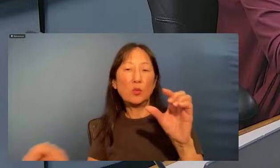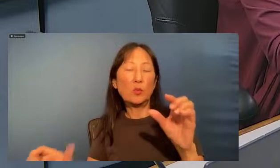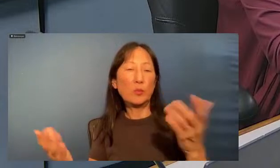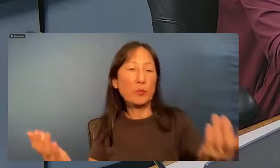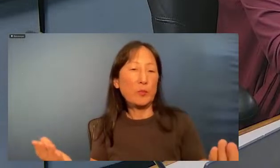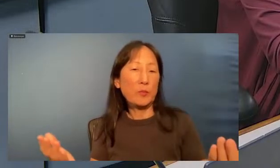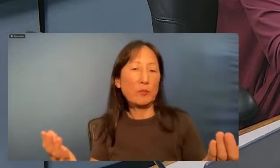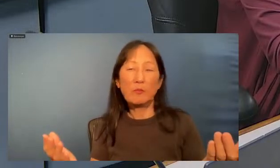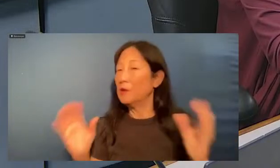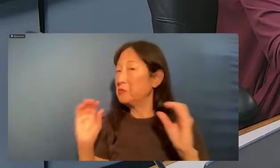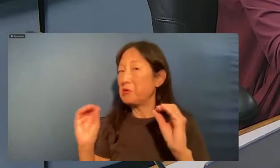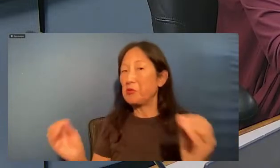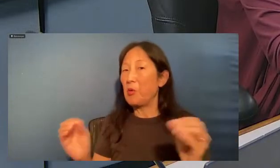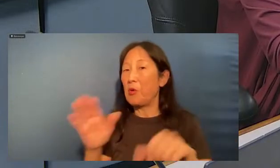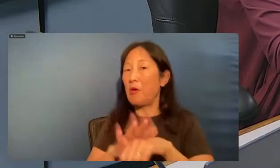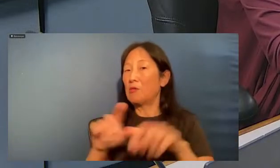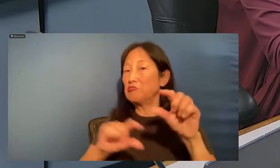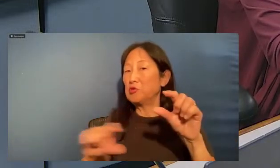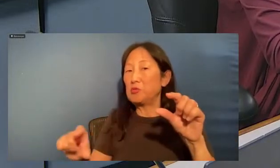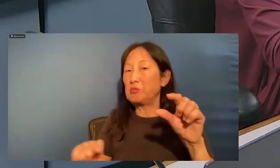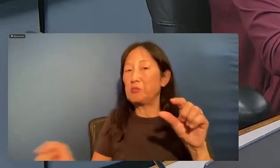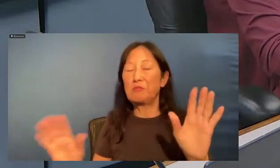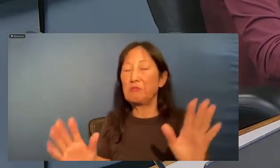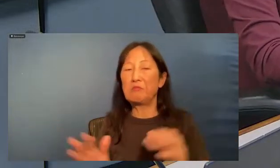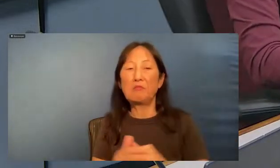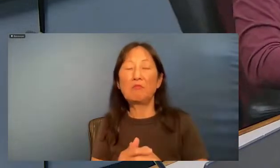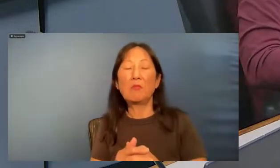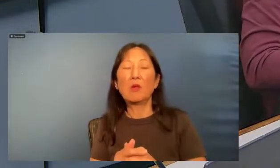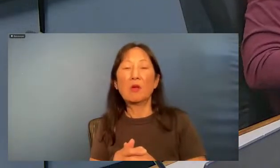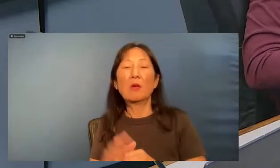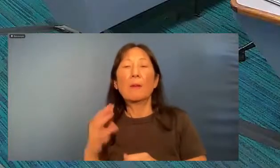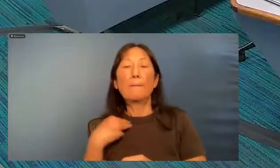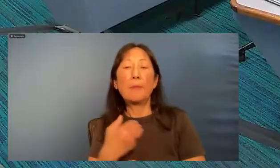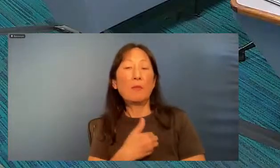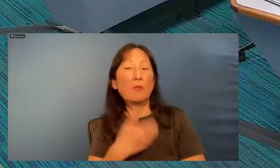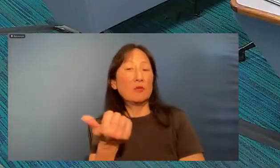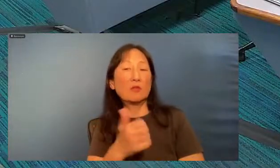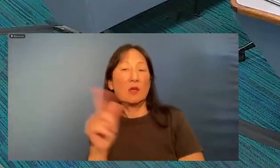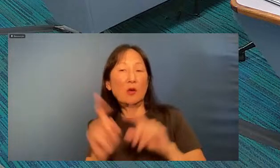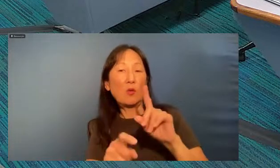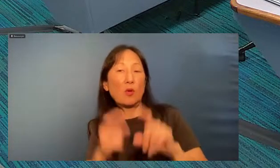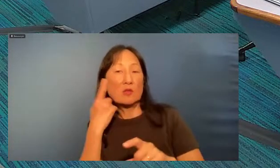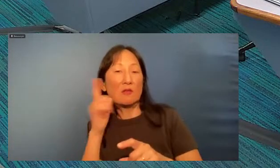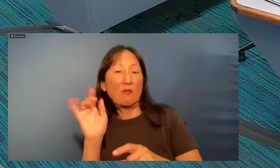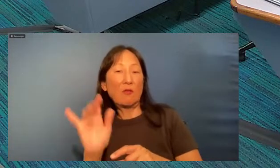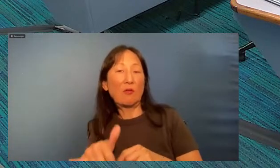No one on Zoom chair. Okay. Members, any questions for SB 4 0 4?